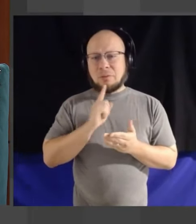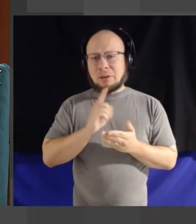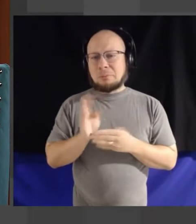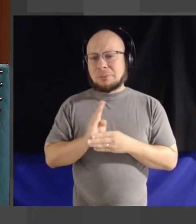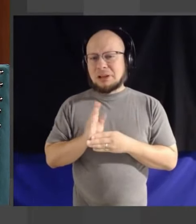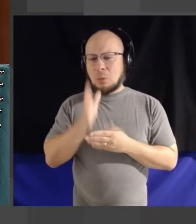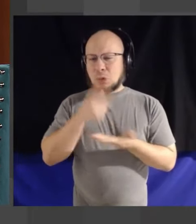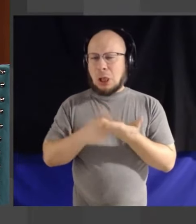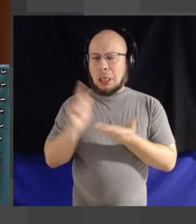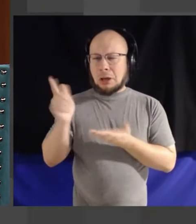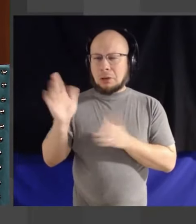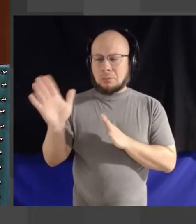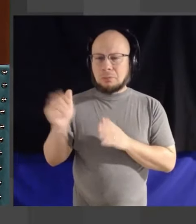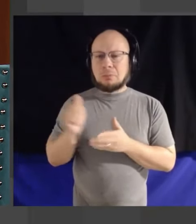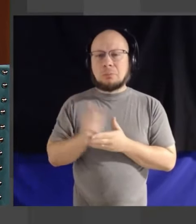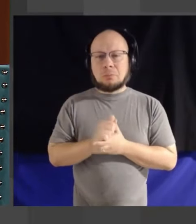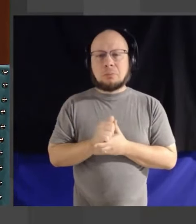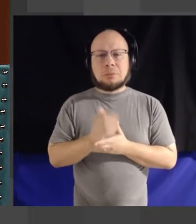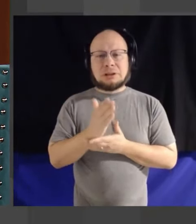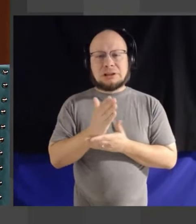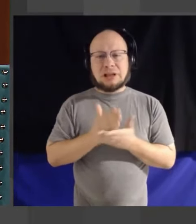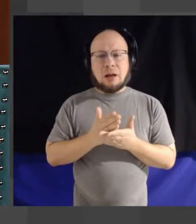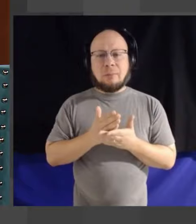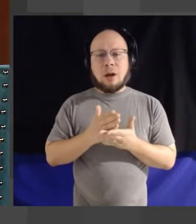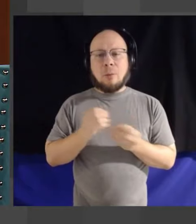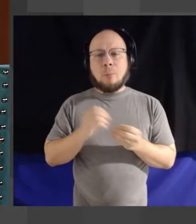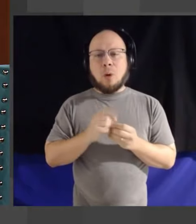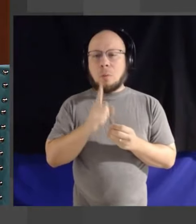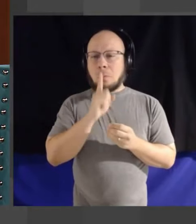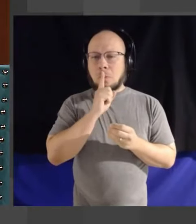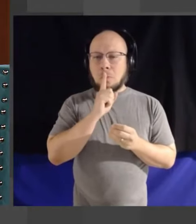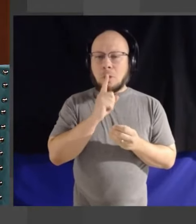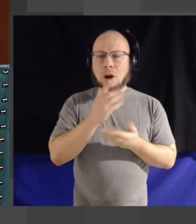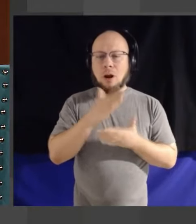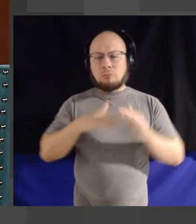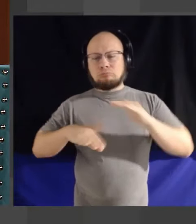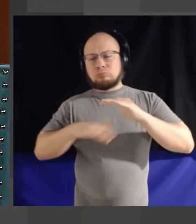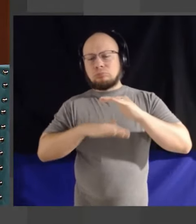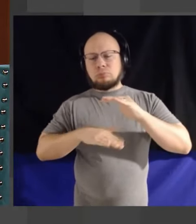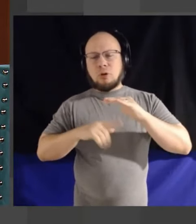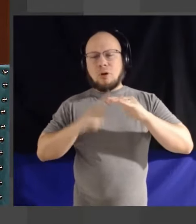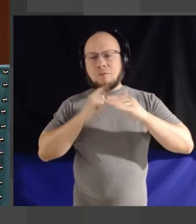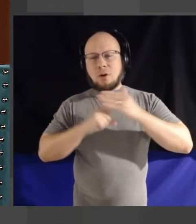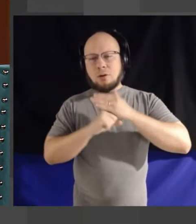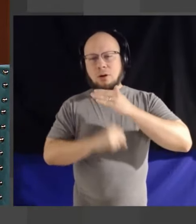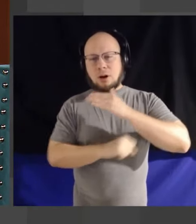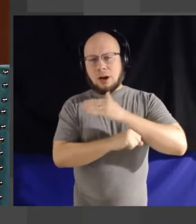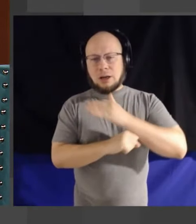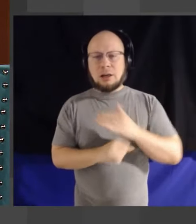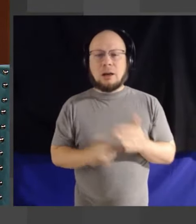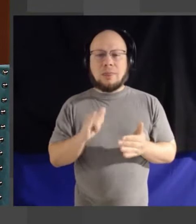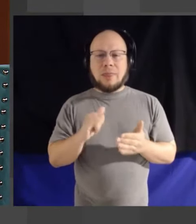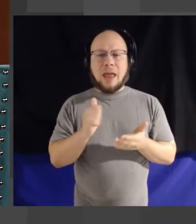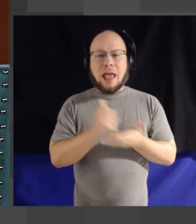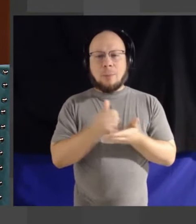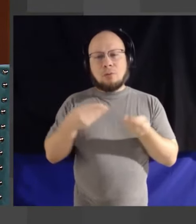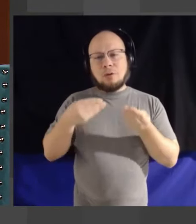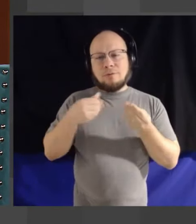WE CREATE FOR OUR CREATOR COMMUNITY AND SOME OF THEM ARE VERY VISIBLE AND WE'LL TALK ABOUT THEM LATER. SOME OTHERS ARE MORE BEHIND THE SCENES AND HELP OUR CREATORS